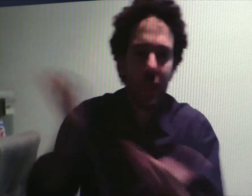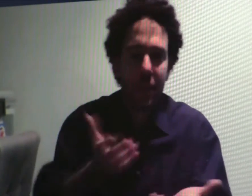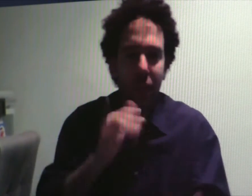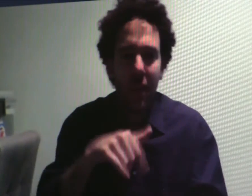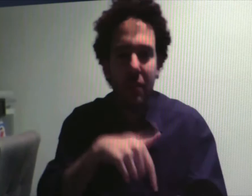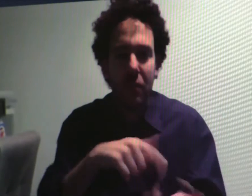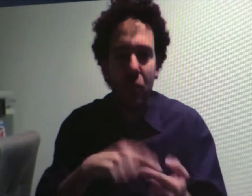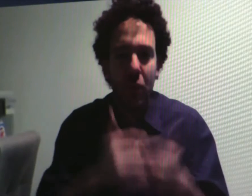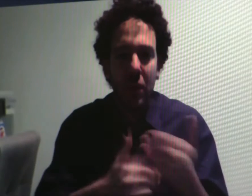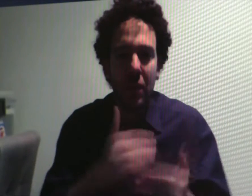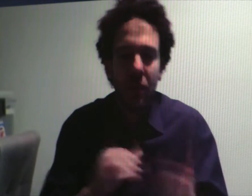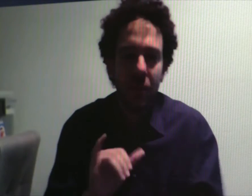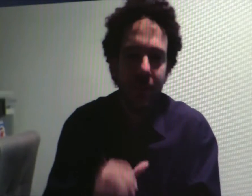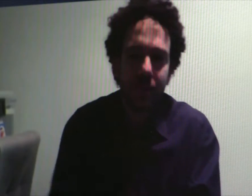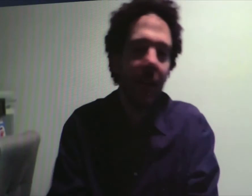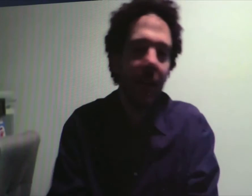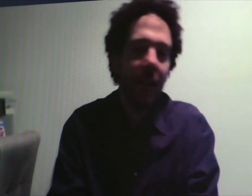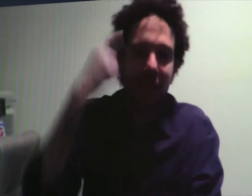that awareness and knowledge to the room.